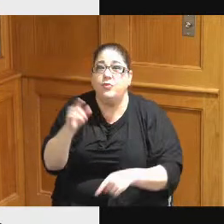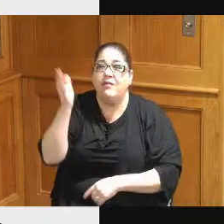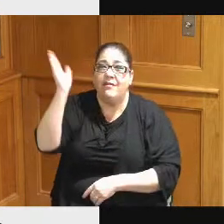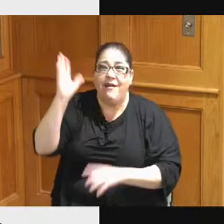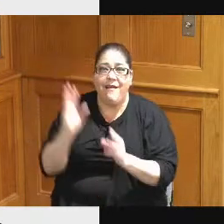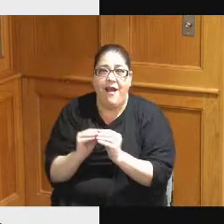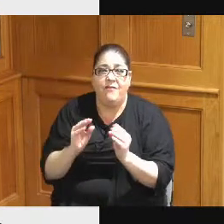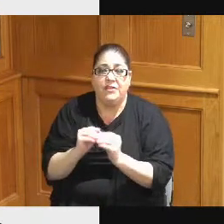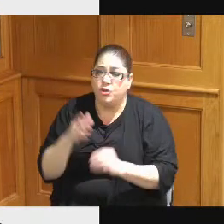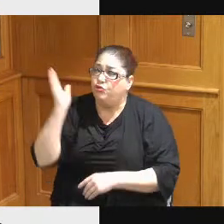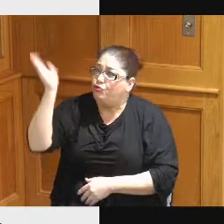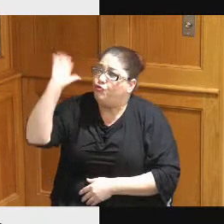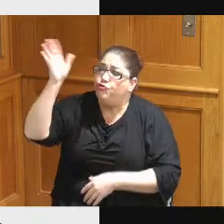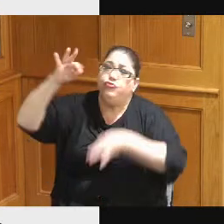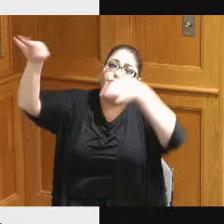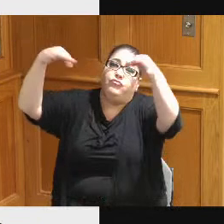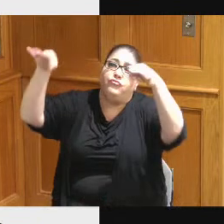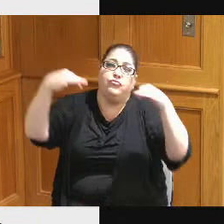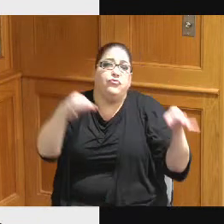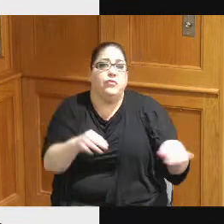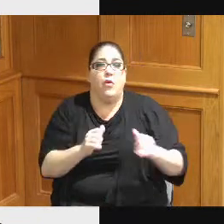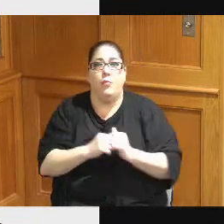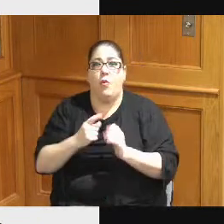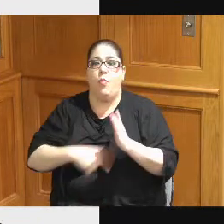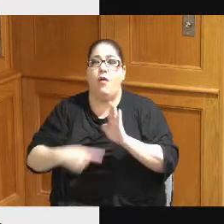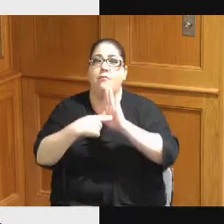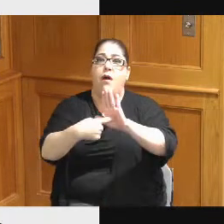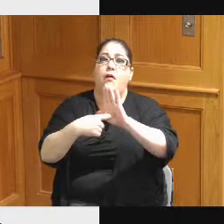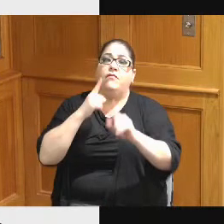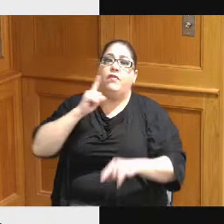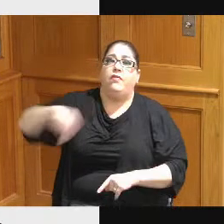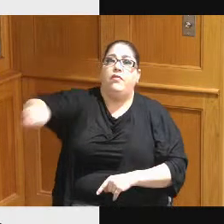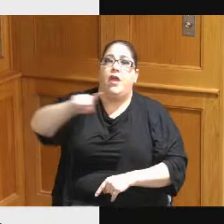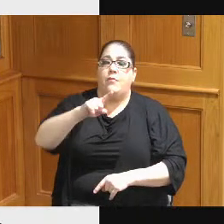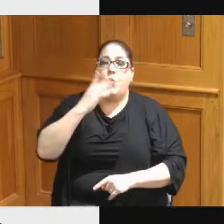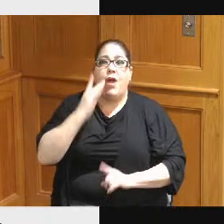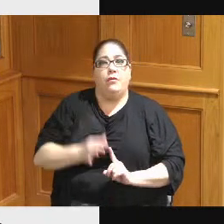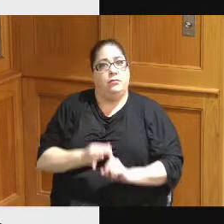the Envy of other communities so something that is very unique about Hamilton County